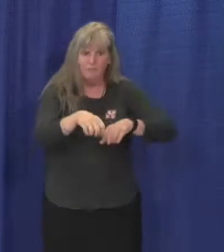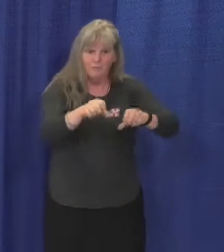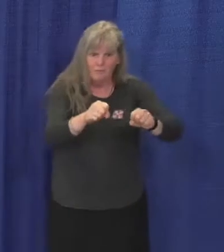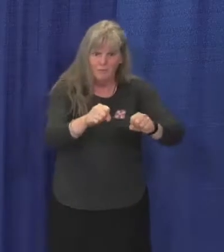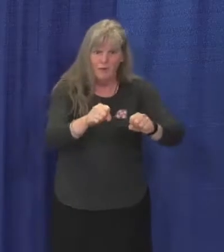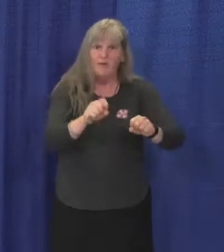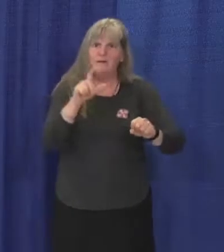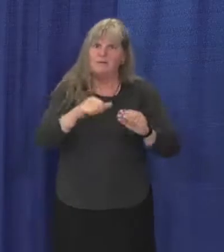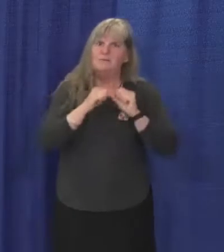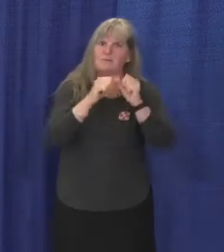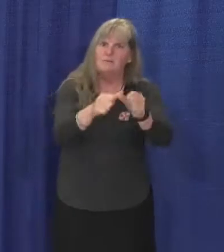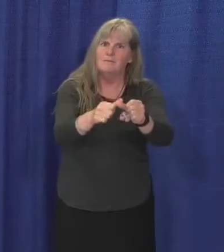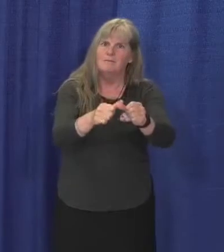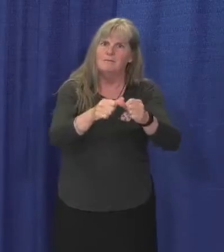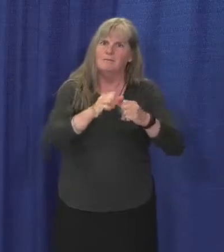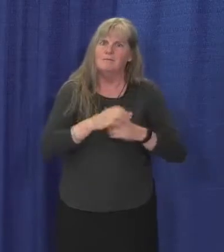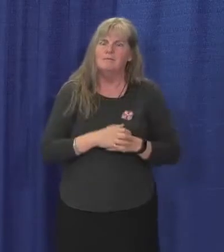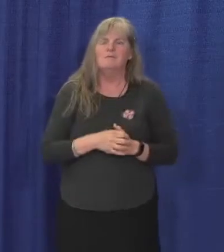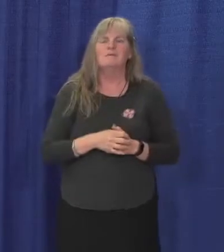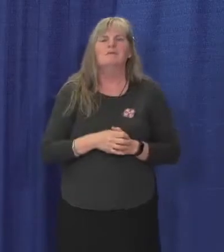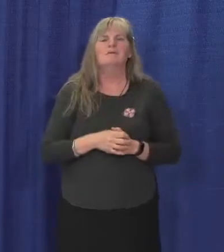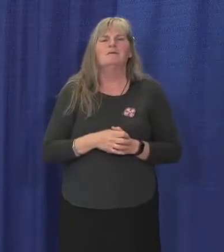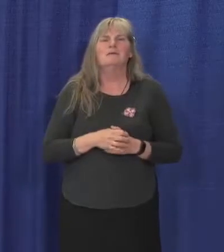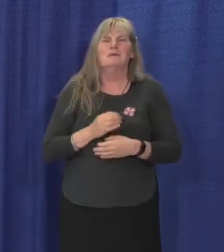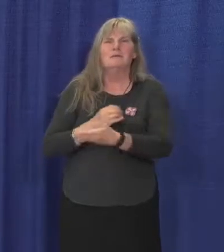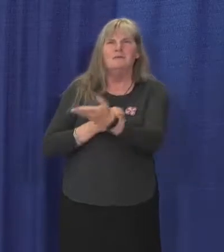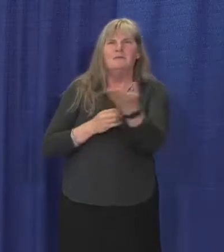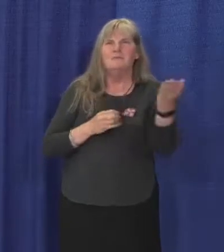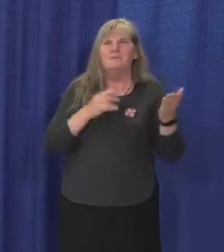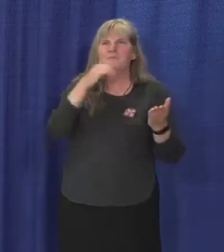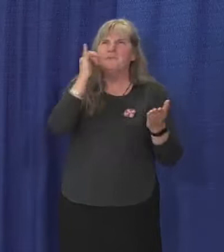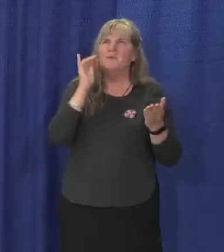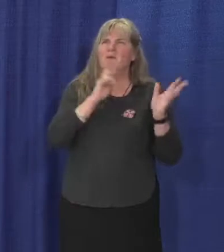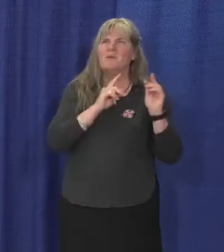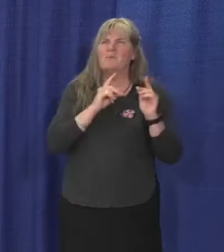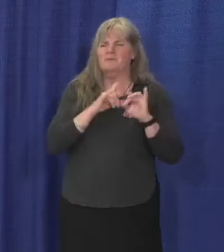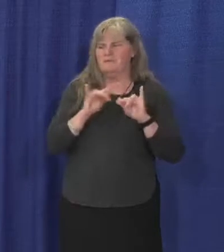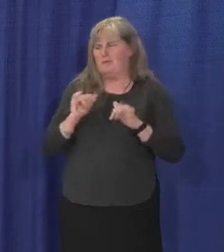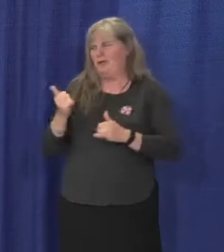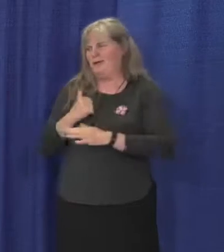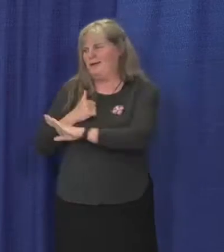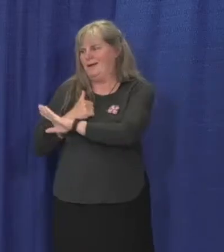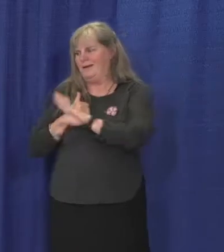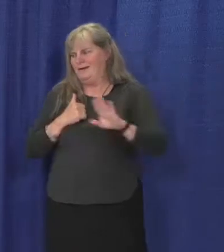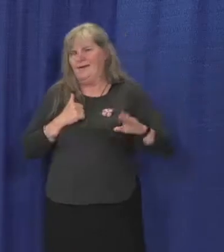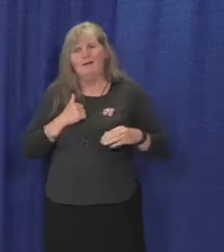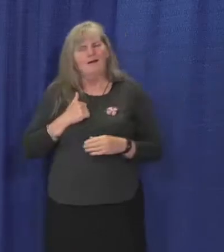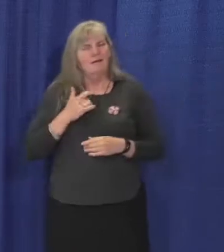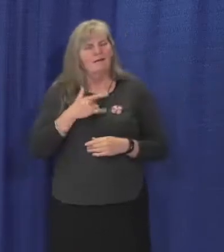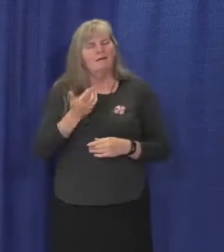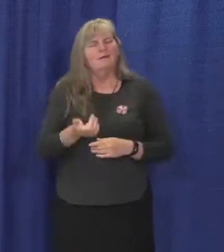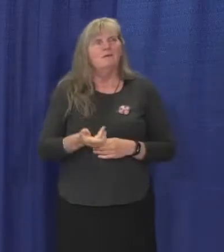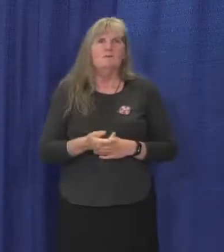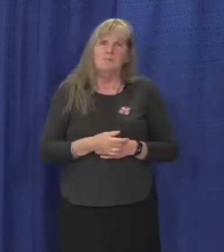of and we must keep going. Yukoners like all Canadians are